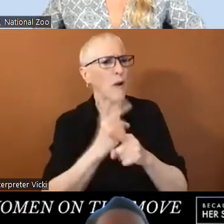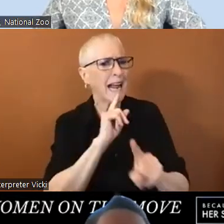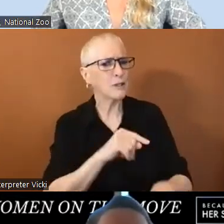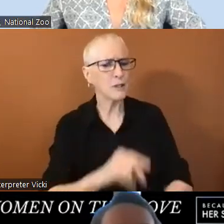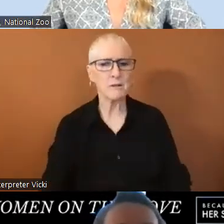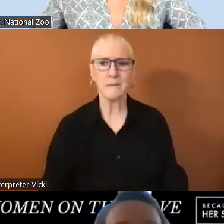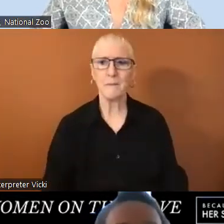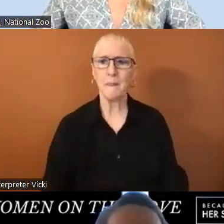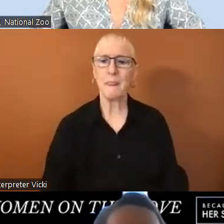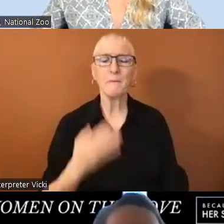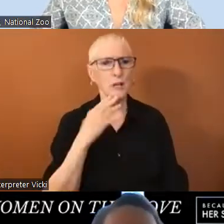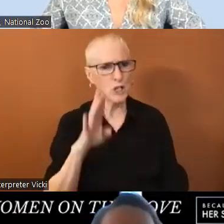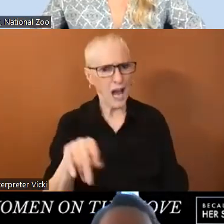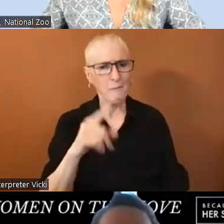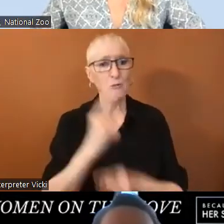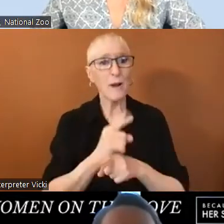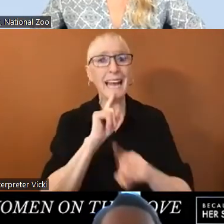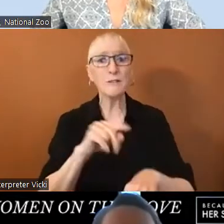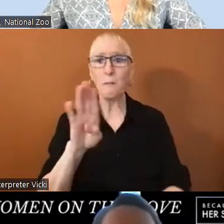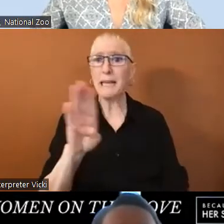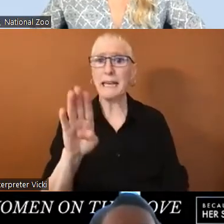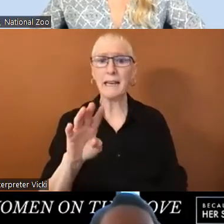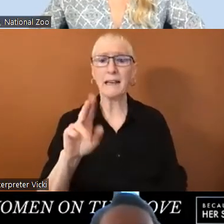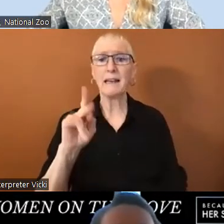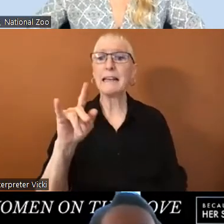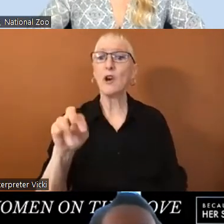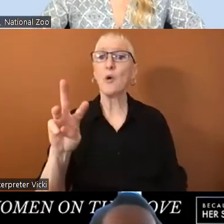Good job, um the correct answer is B) killer whale. So killer whales are not actually whales